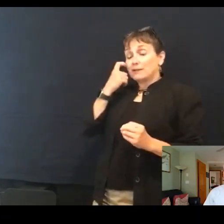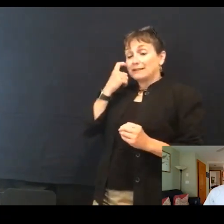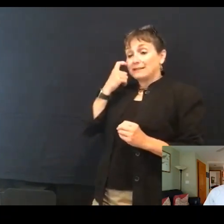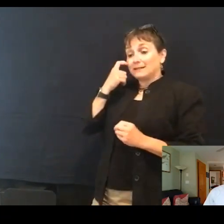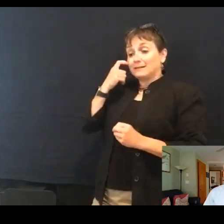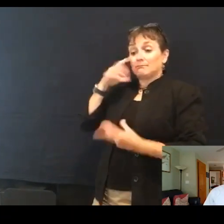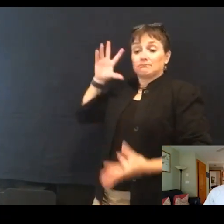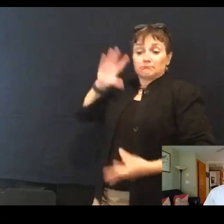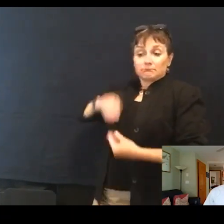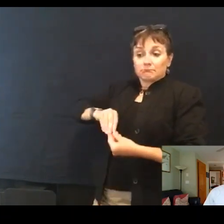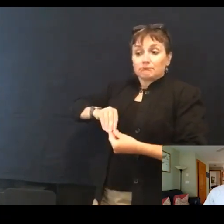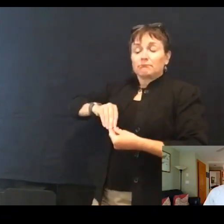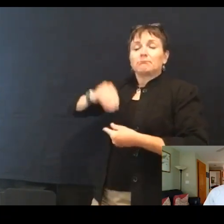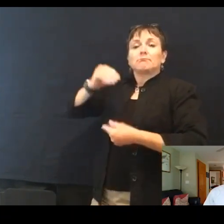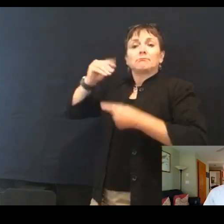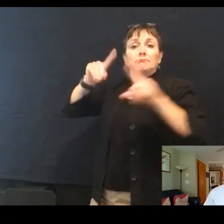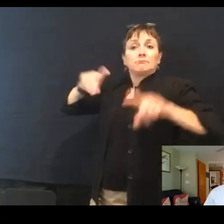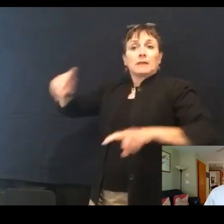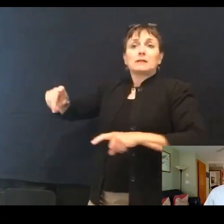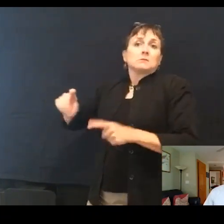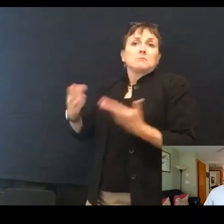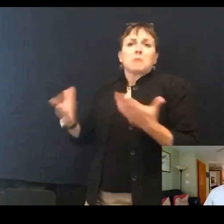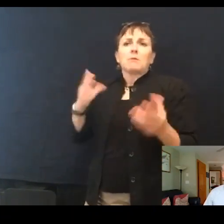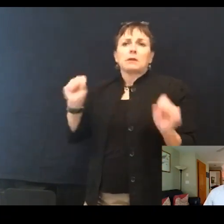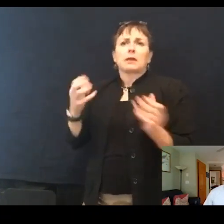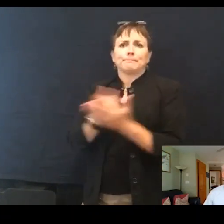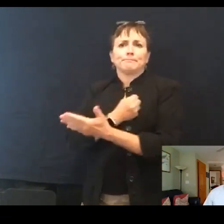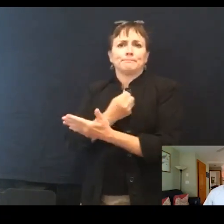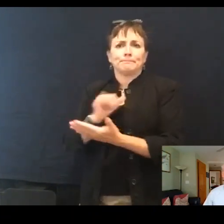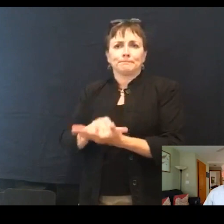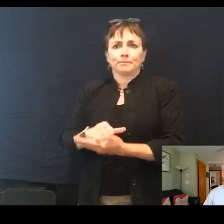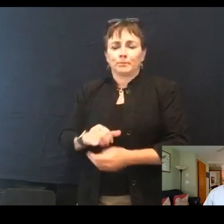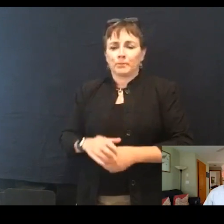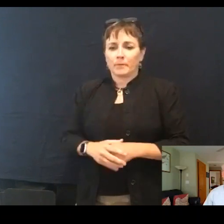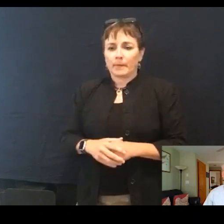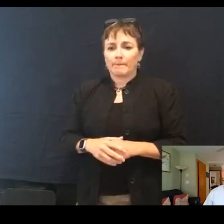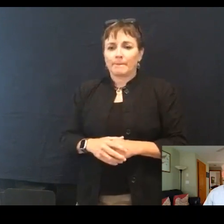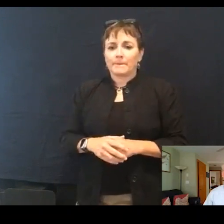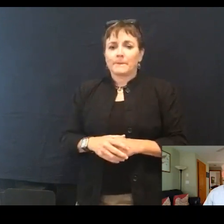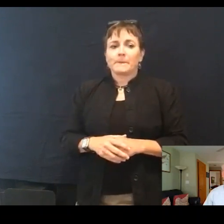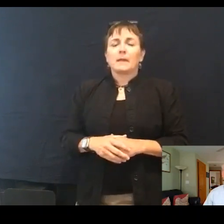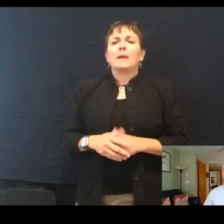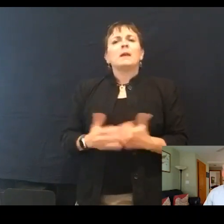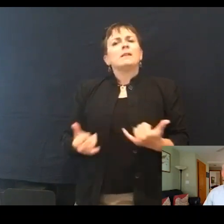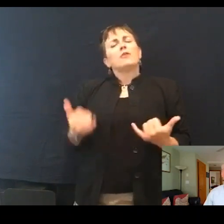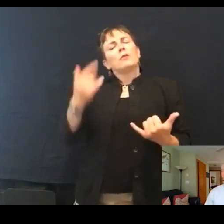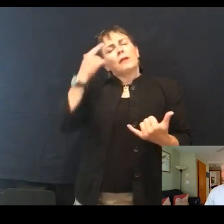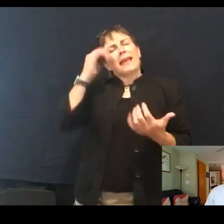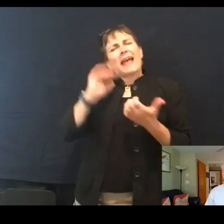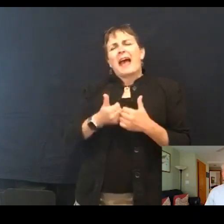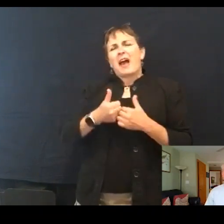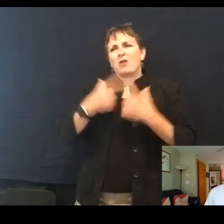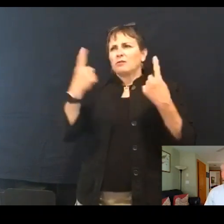the chances are you're eligible for testing. So how do you get tested?